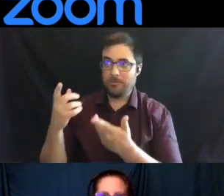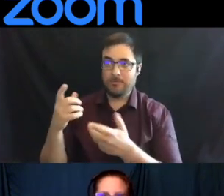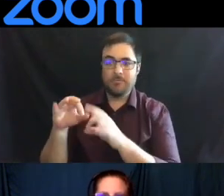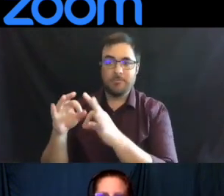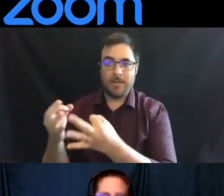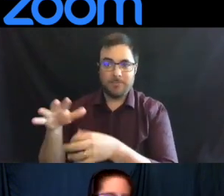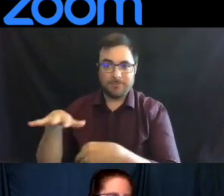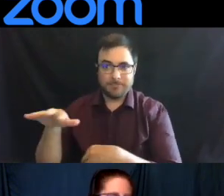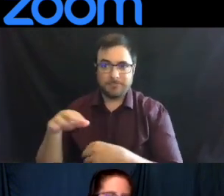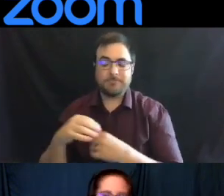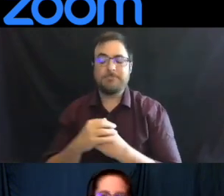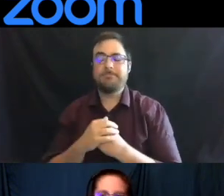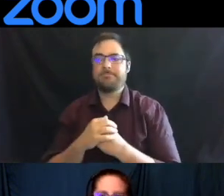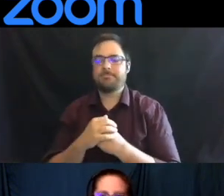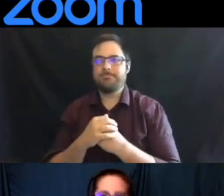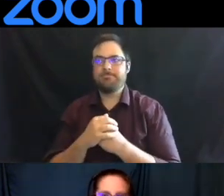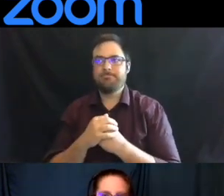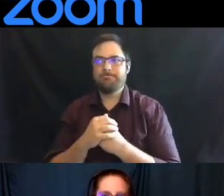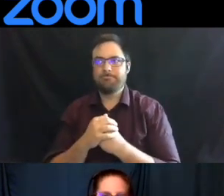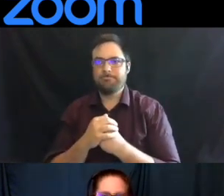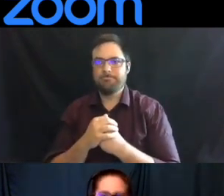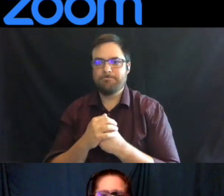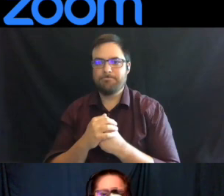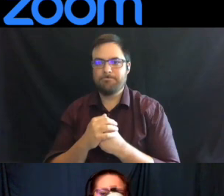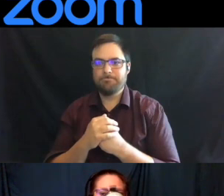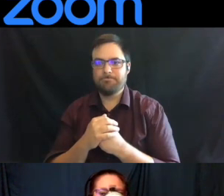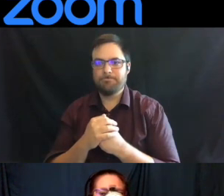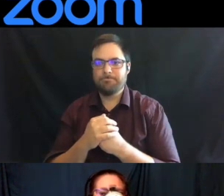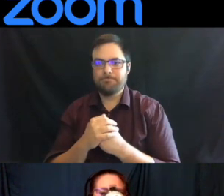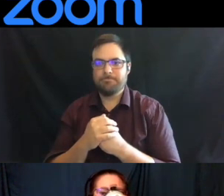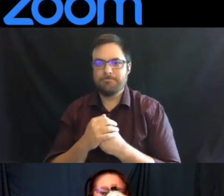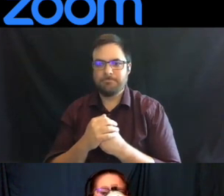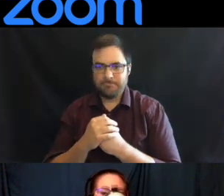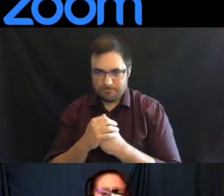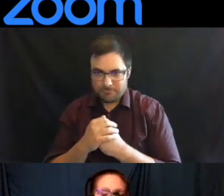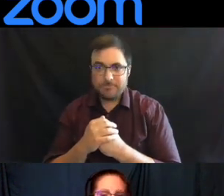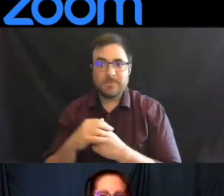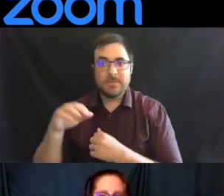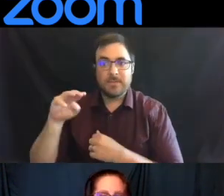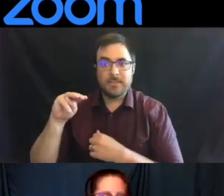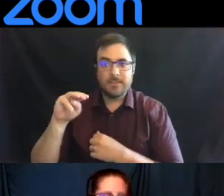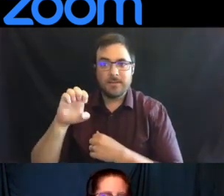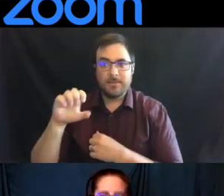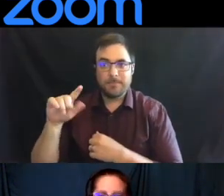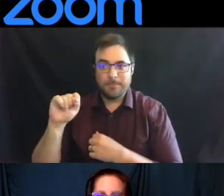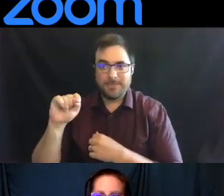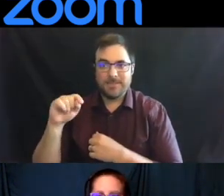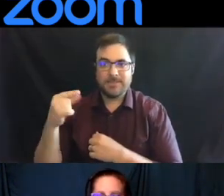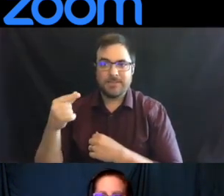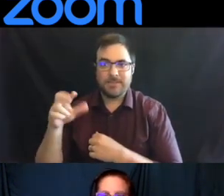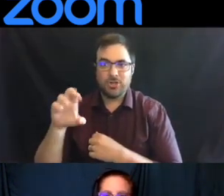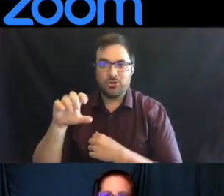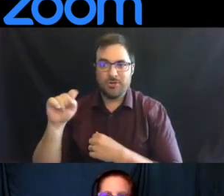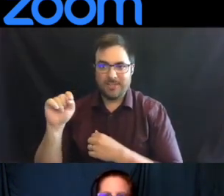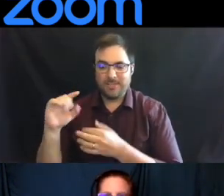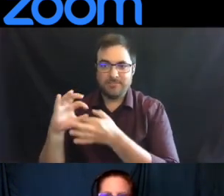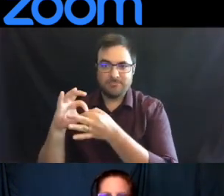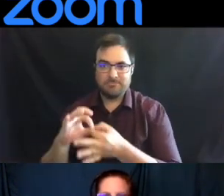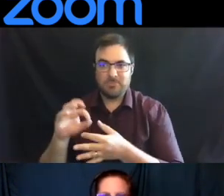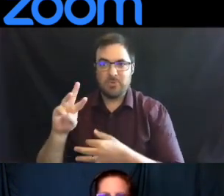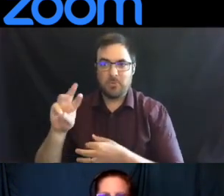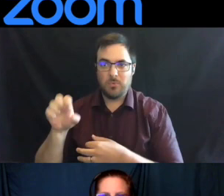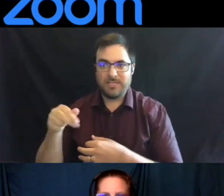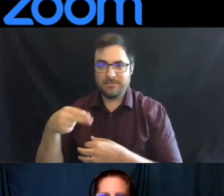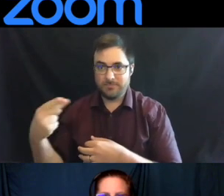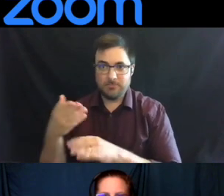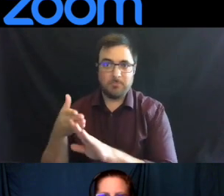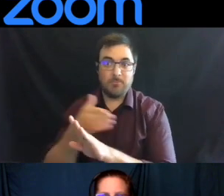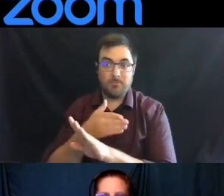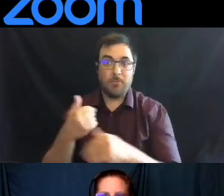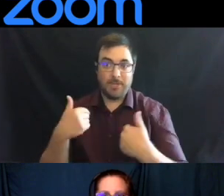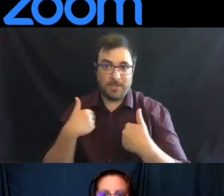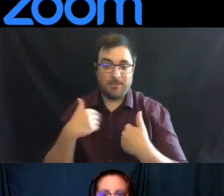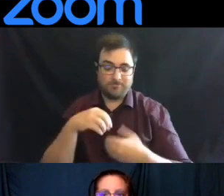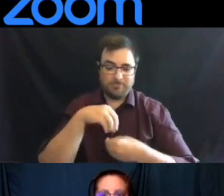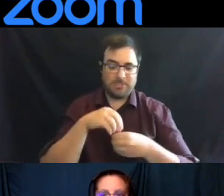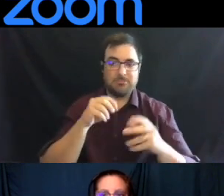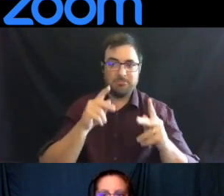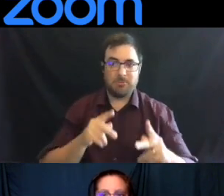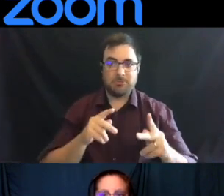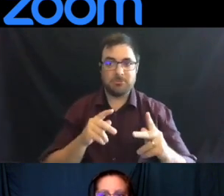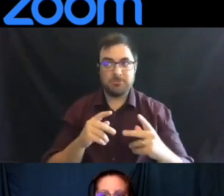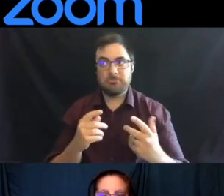and the Meet and Greet with WESP has been...we did it in person before COVID and we had a pretty good